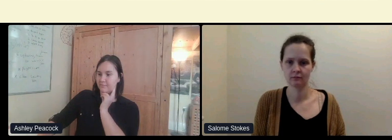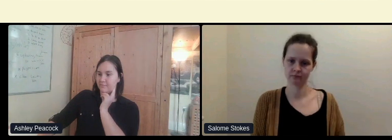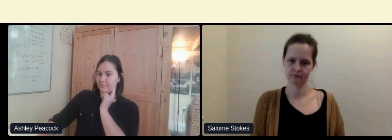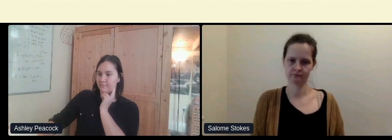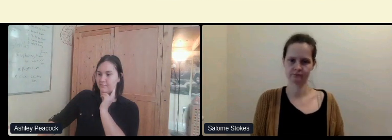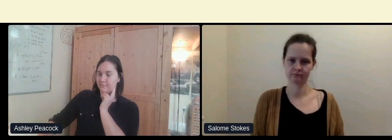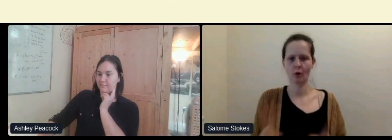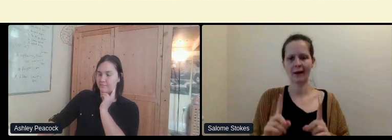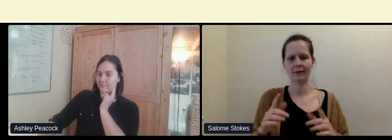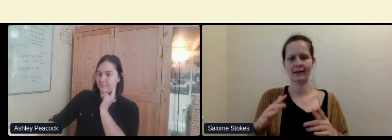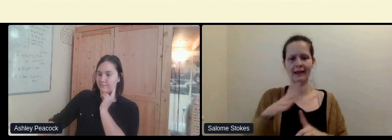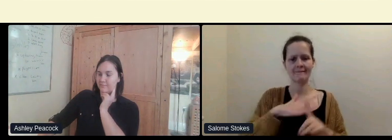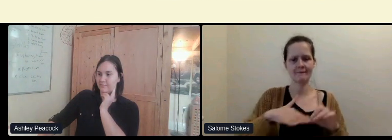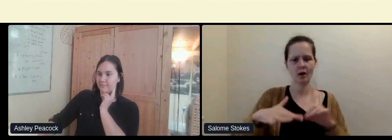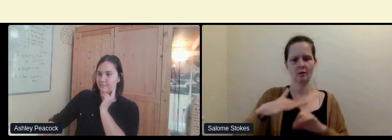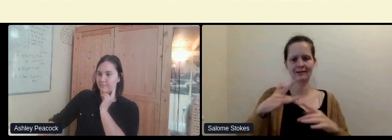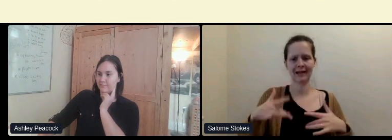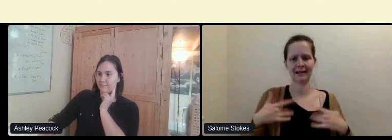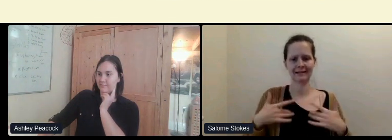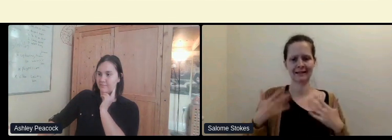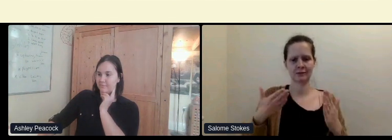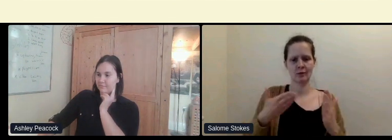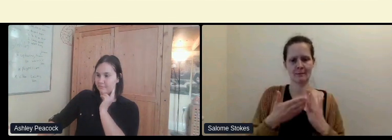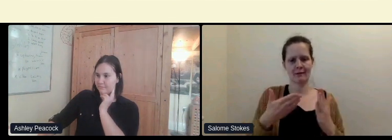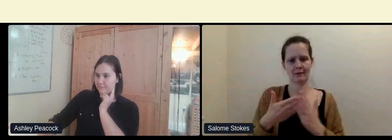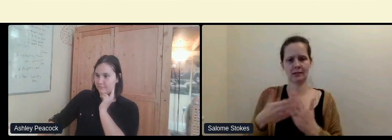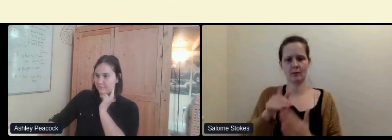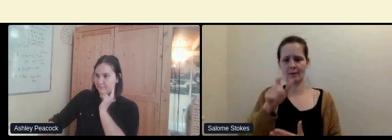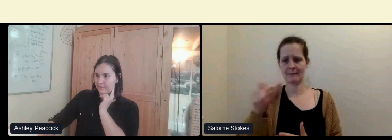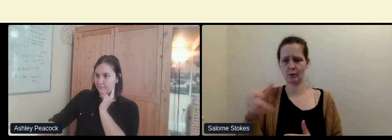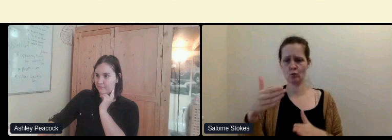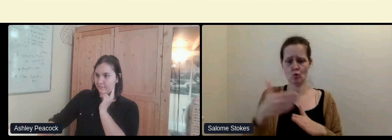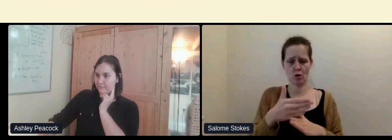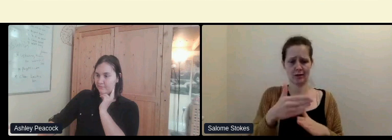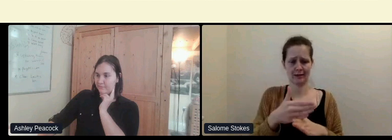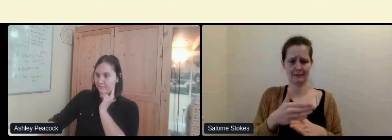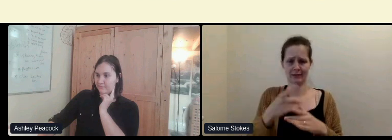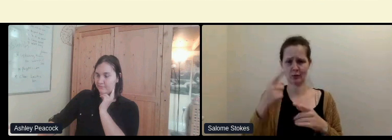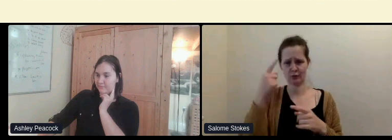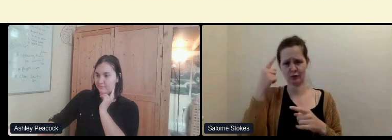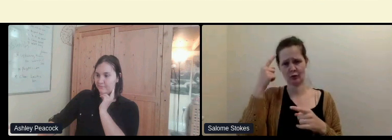on employment for neurodivergent people? I think there's a few different things